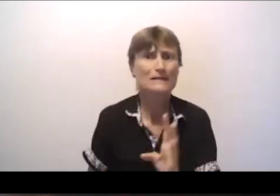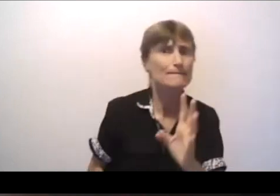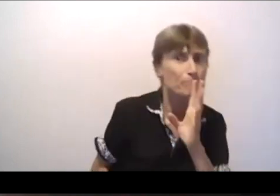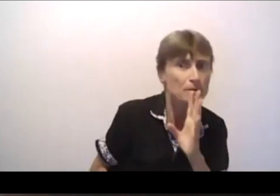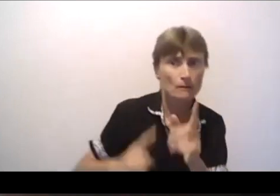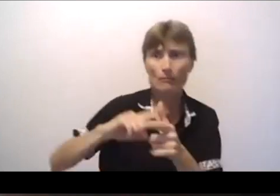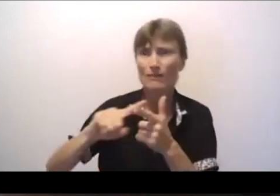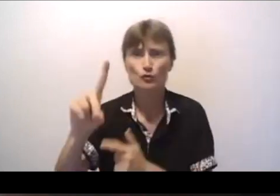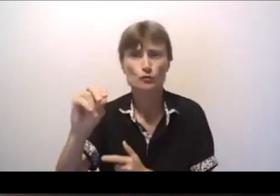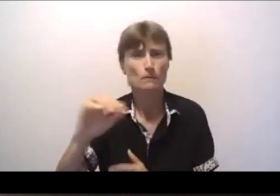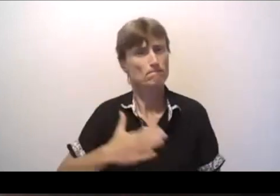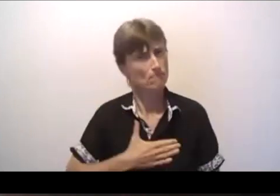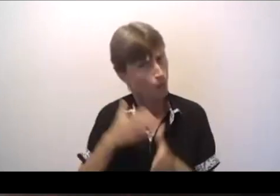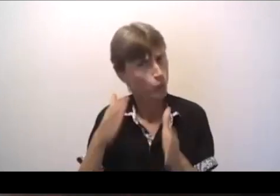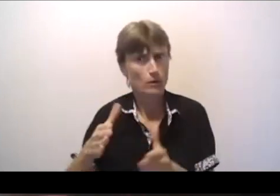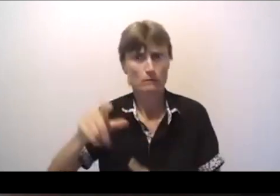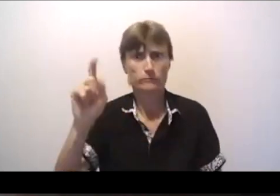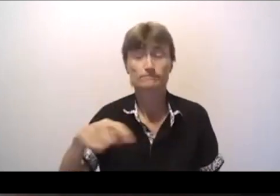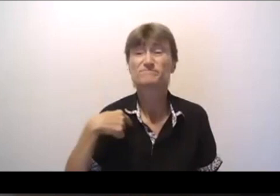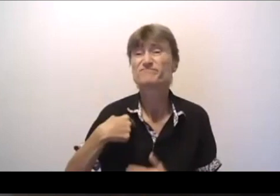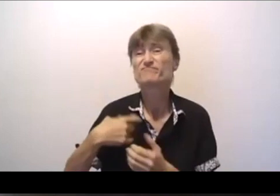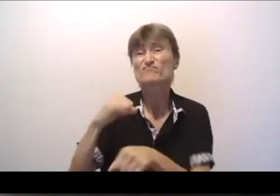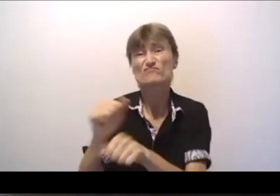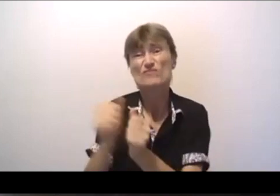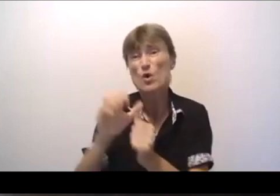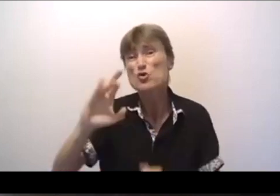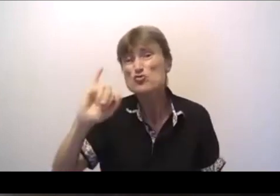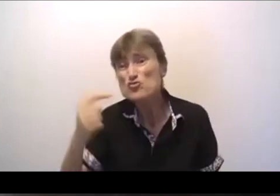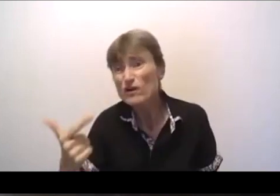and craig have been doing is building consensus so that the letter